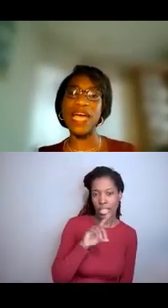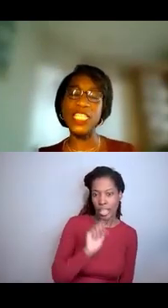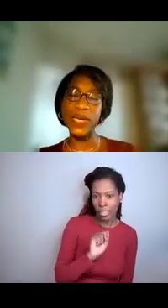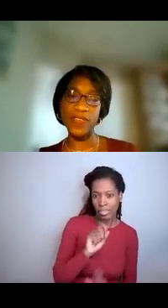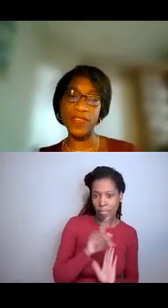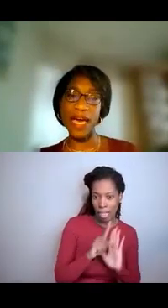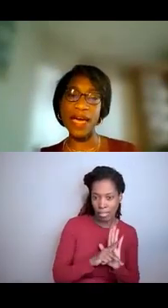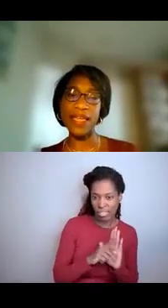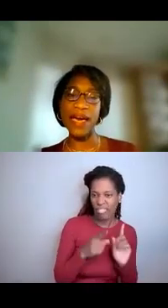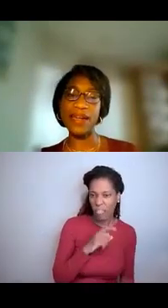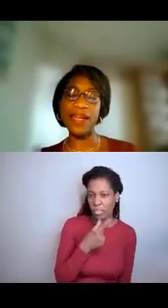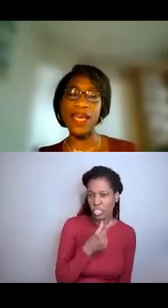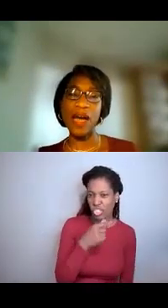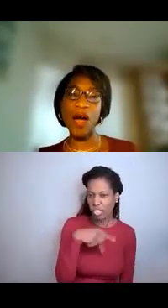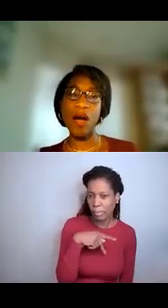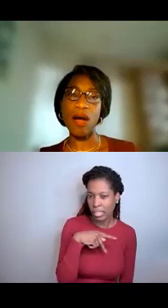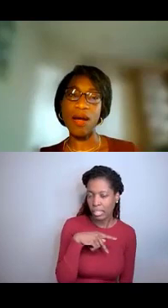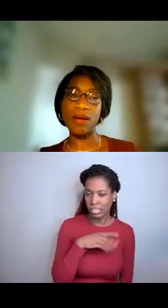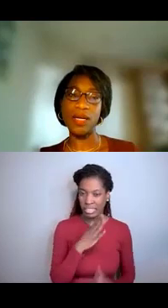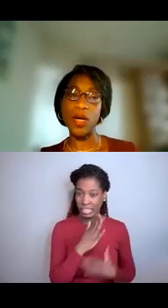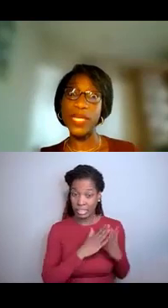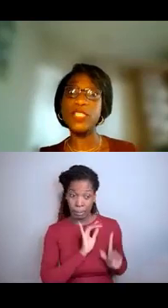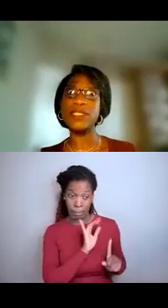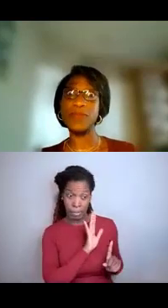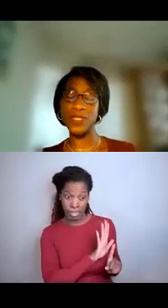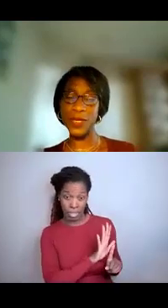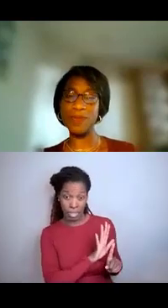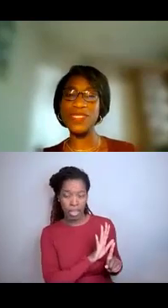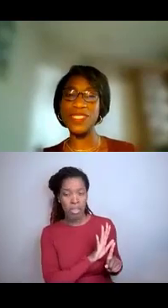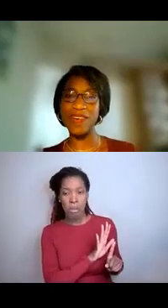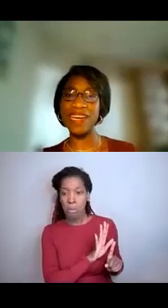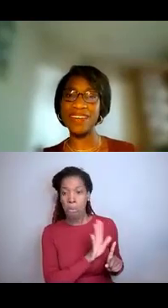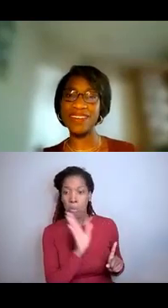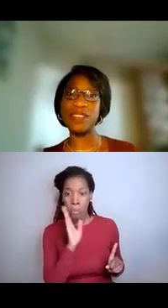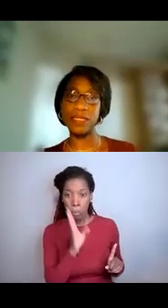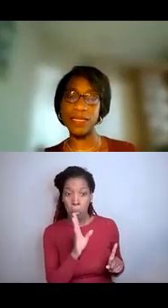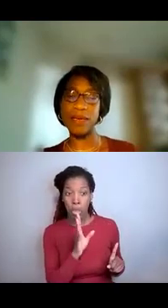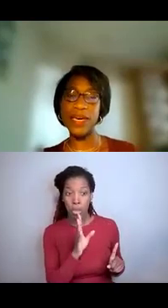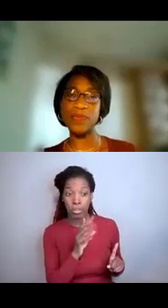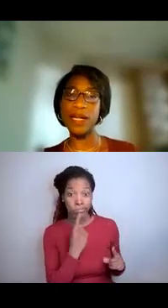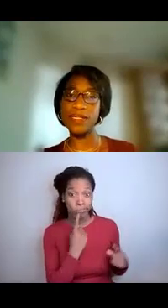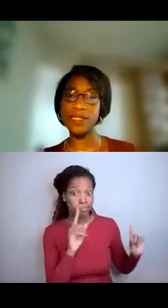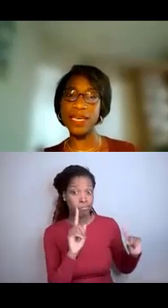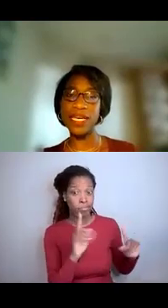There are aspects of that that are going to be subsumed on this DMS policy,